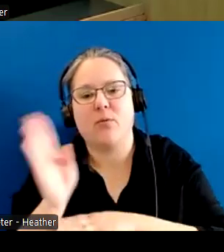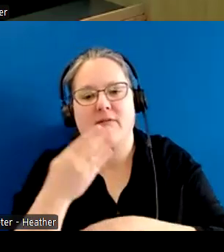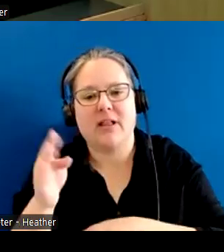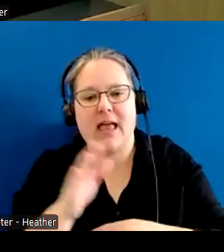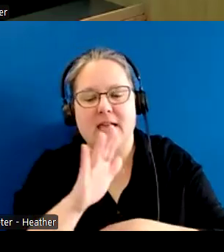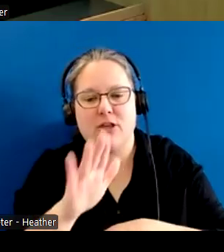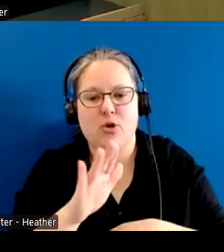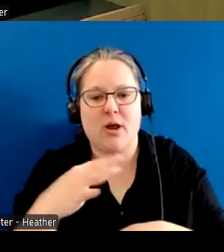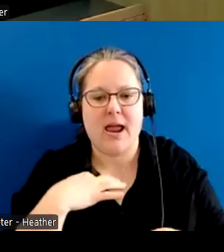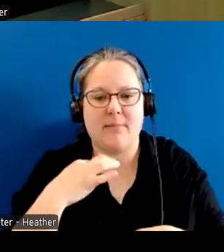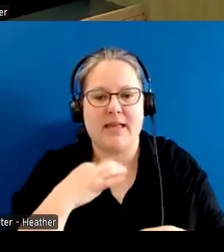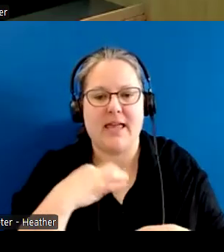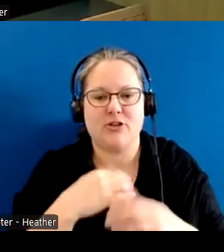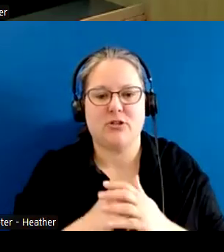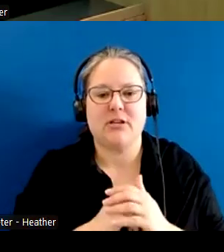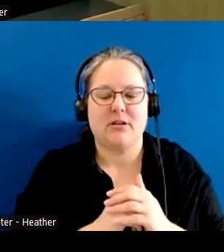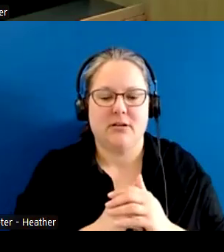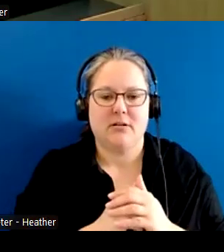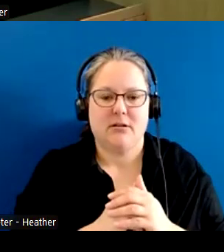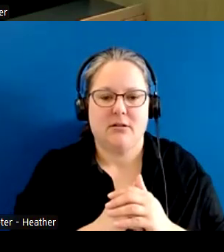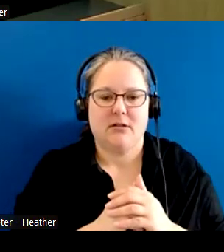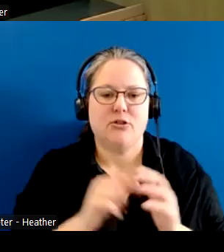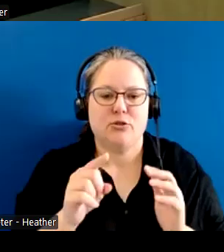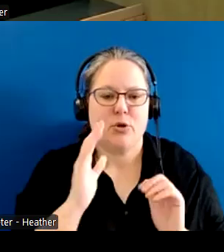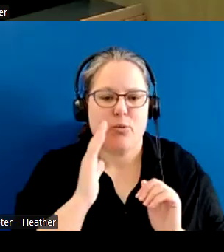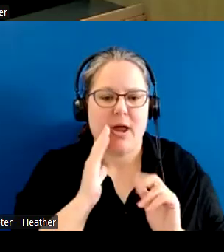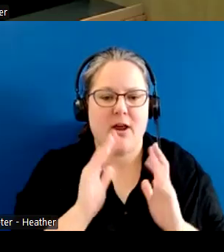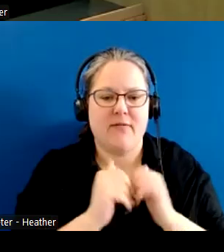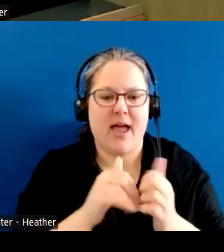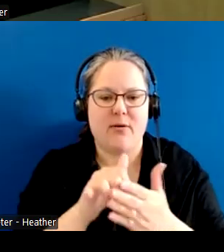application. I'm going to skip to that pretty quickly so you're aware of what how that works.